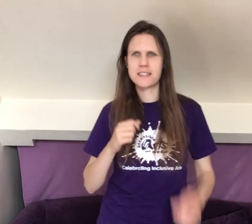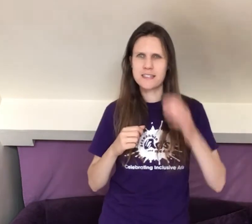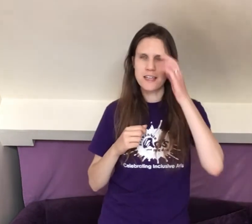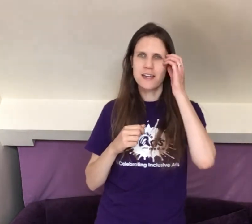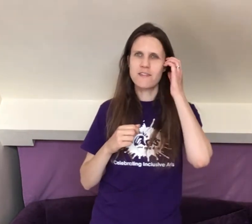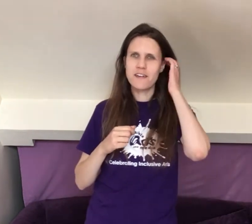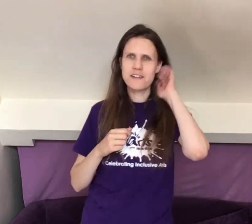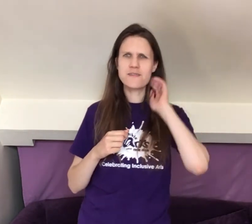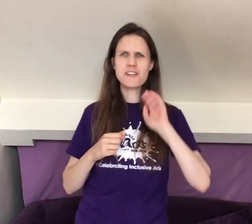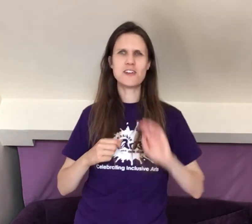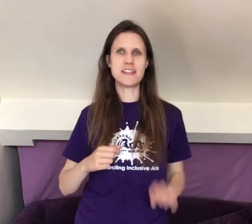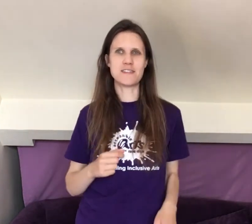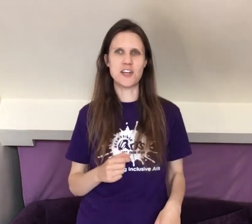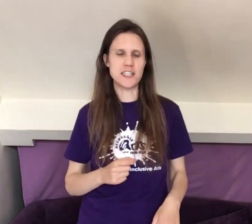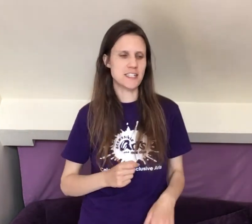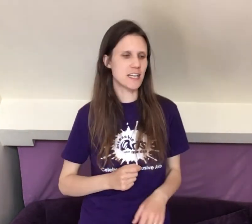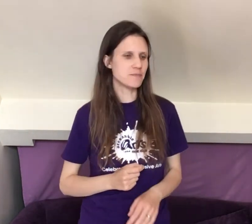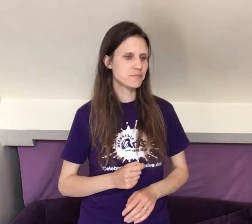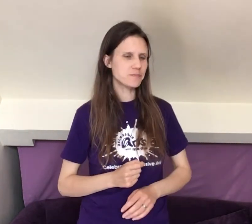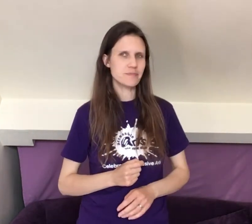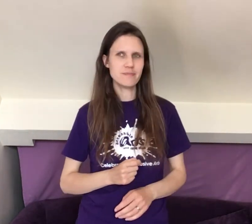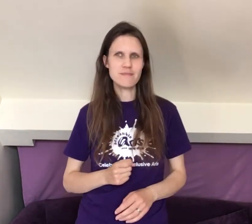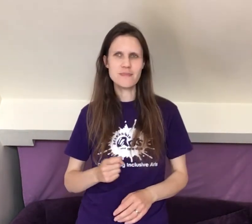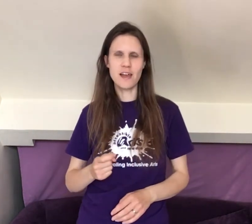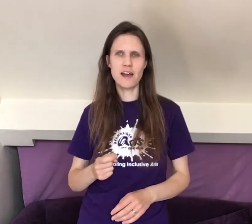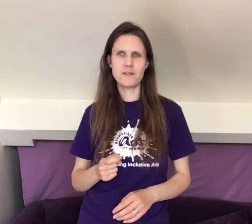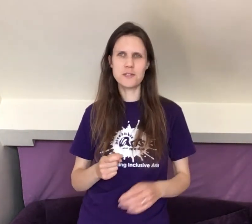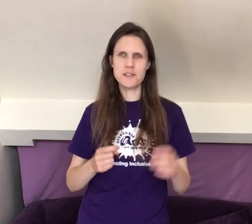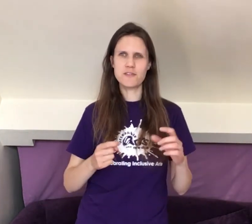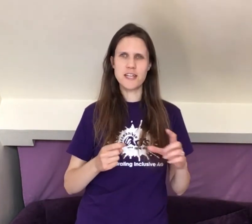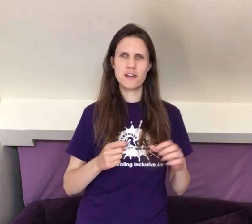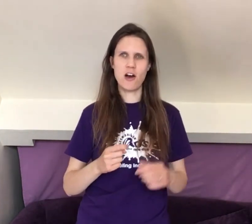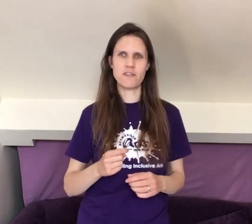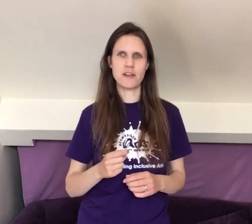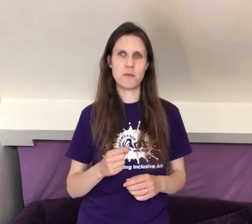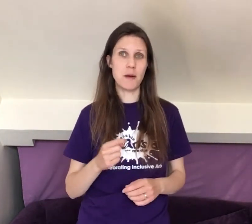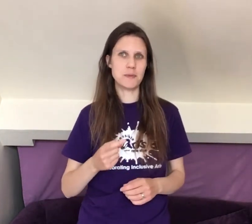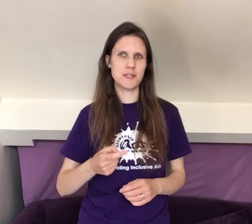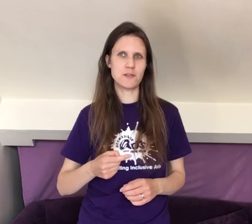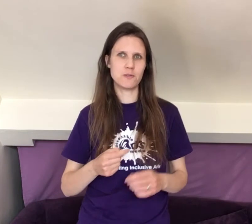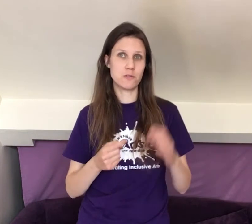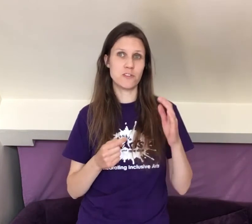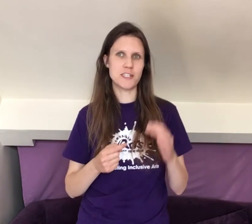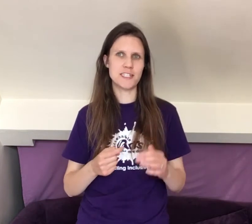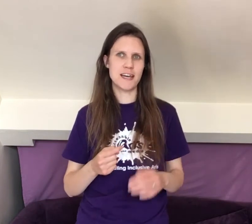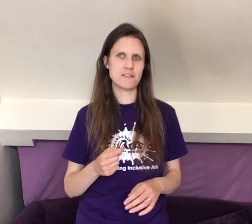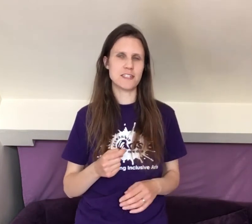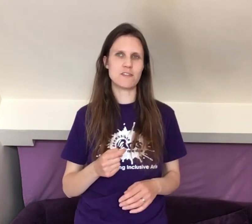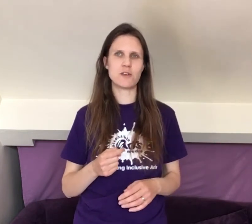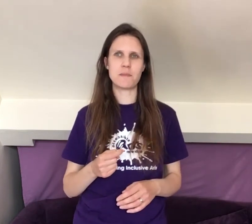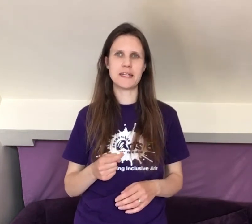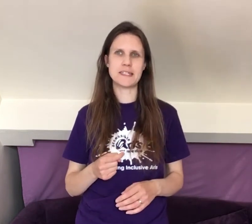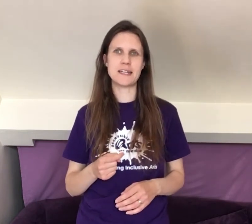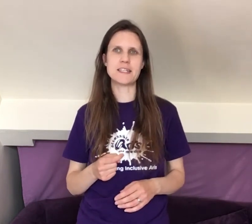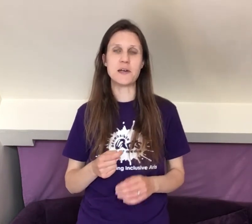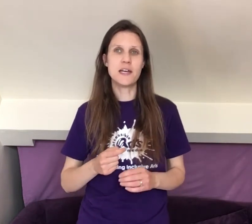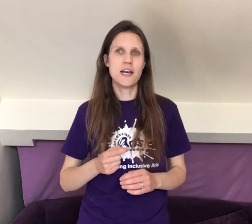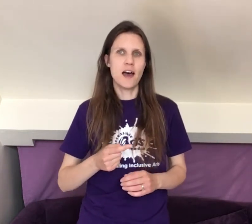‘cause this is a very, it’s very tricky this verse actually. we’ll do it second half and then we might put it all the verse together and see if we can manage that. So…